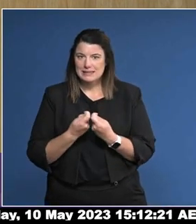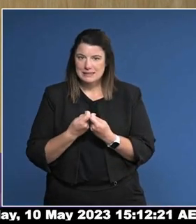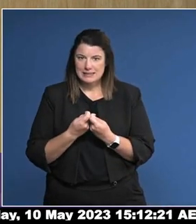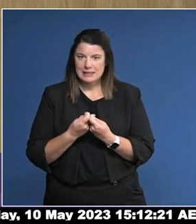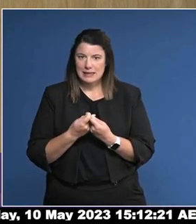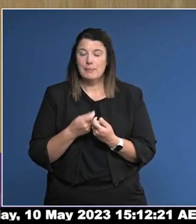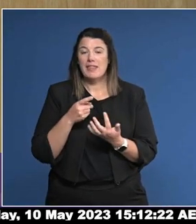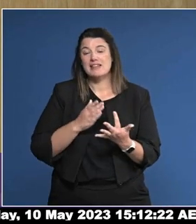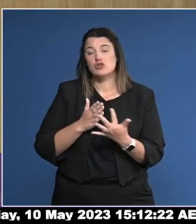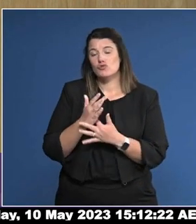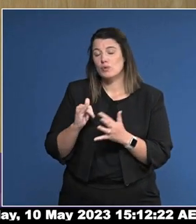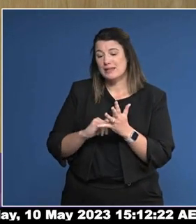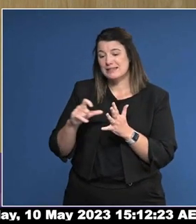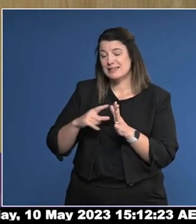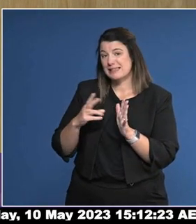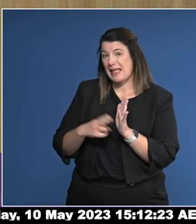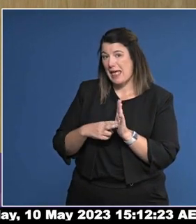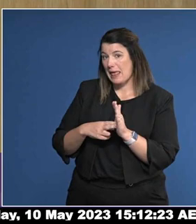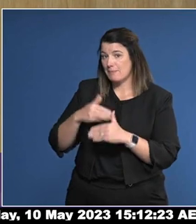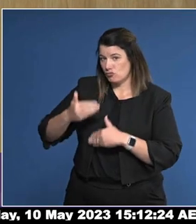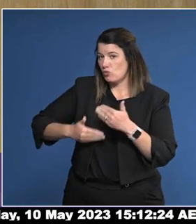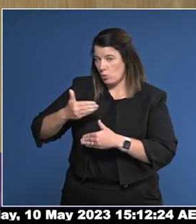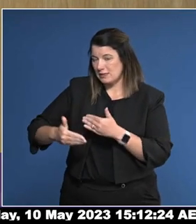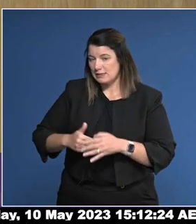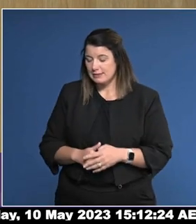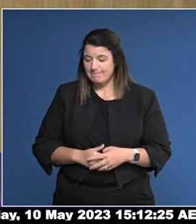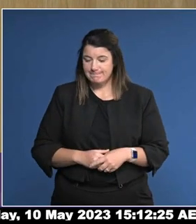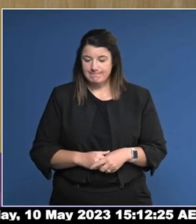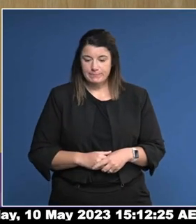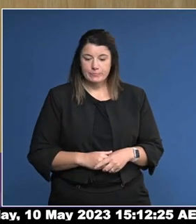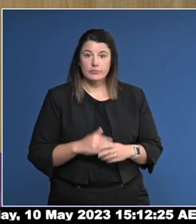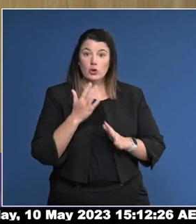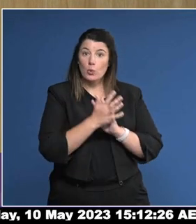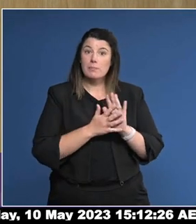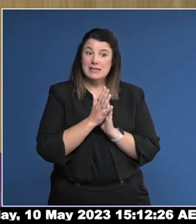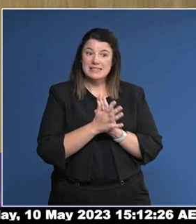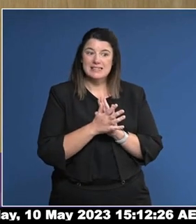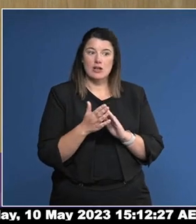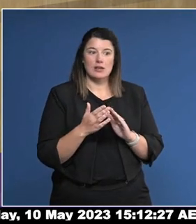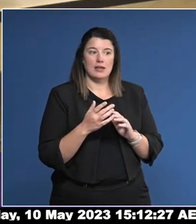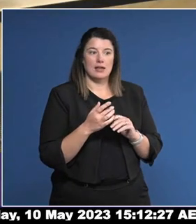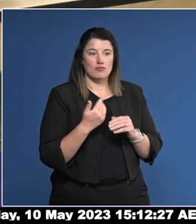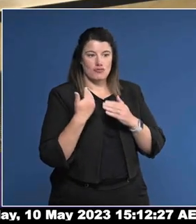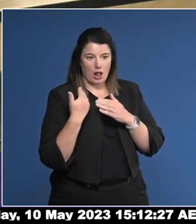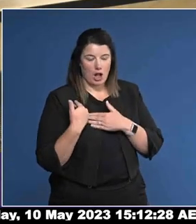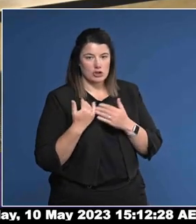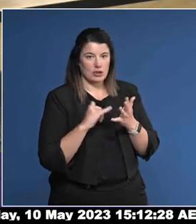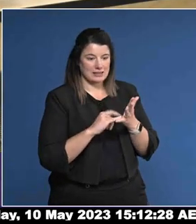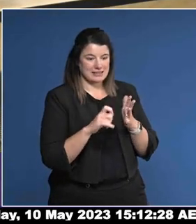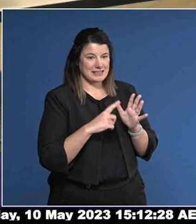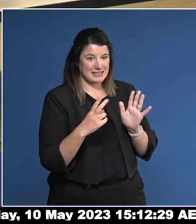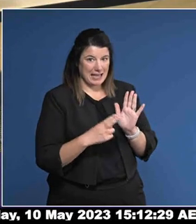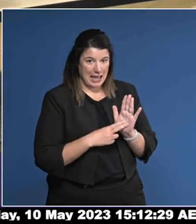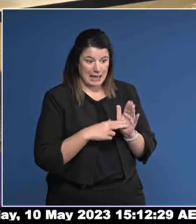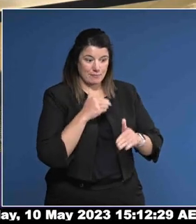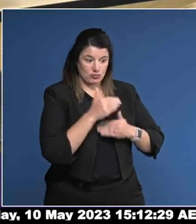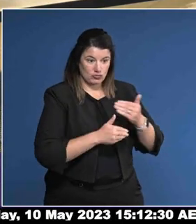So, again, it relies upon the integrity of the SCAN process meeting a - I